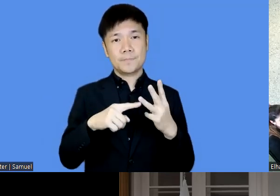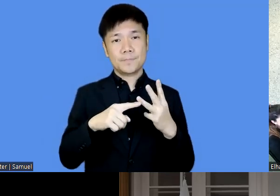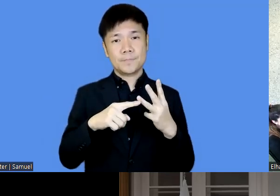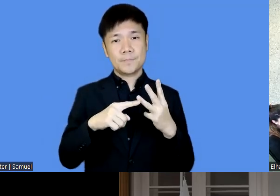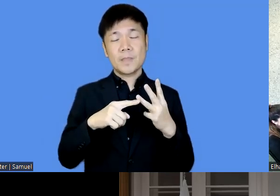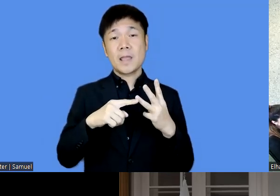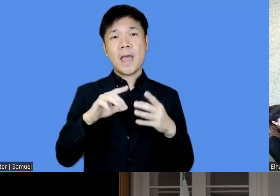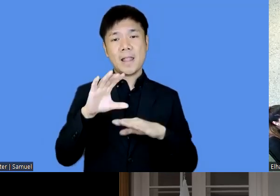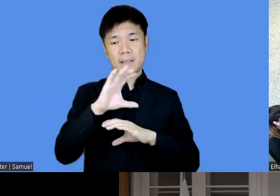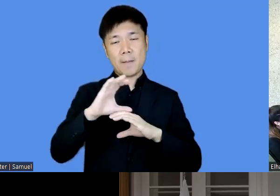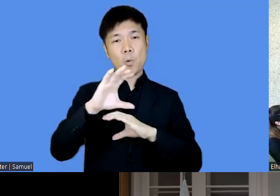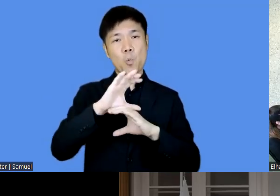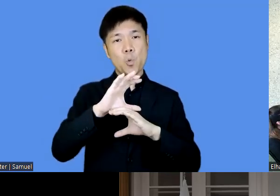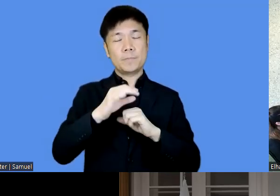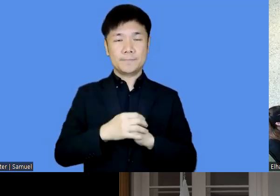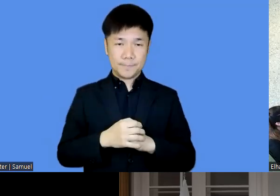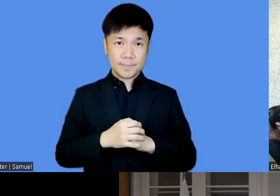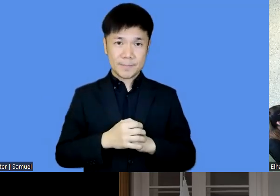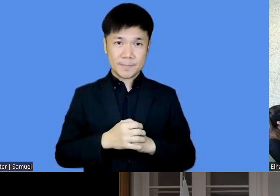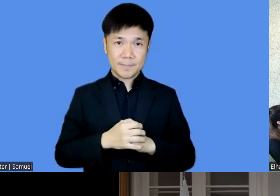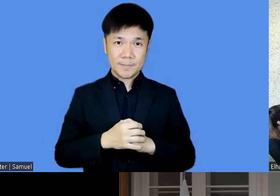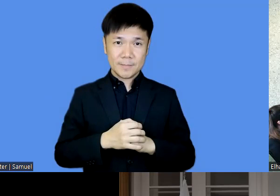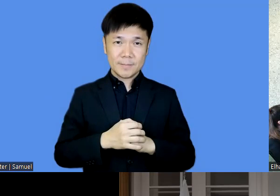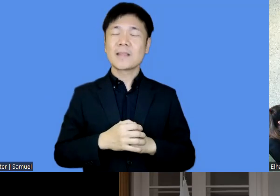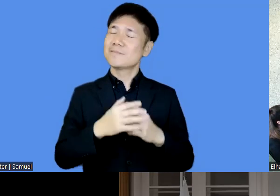Cameroon and colleagues who took the time to be with us today.